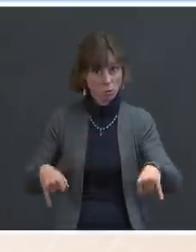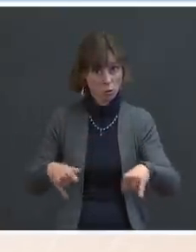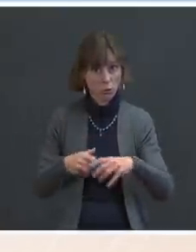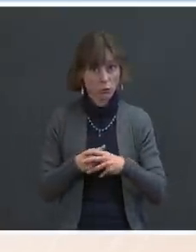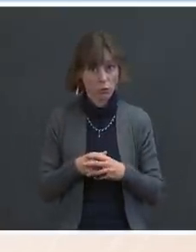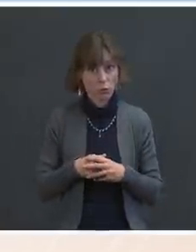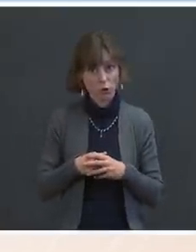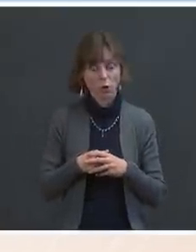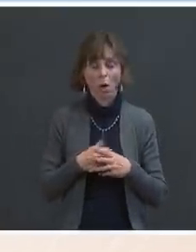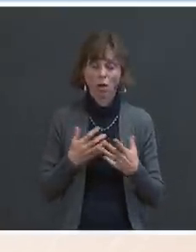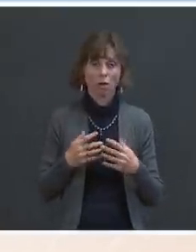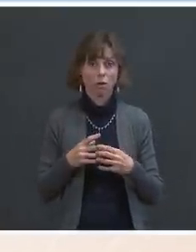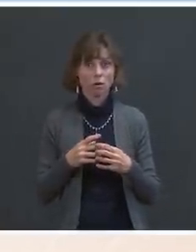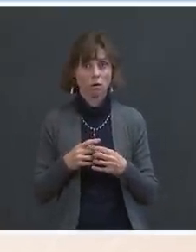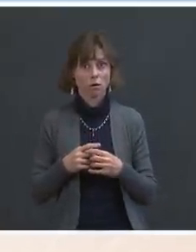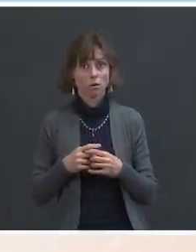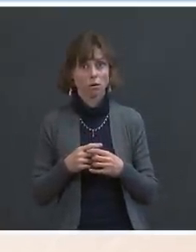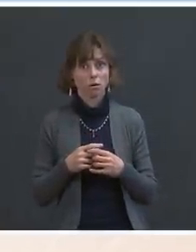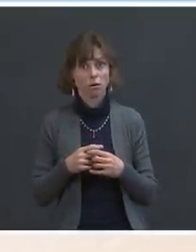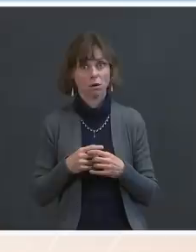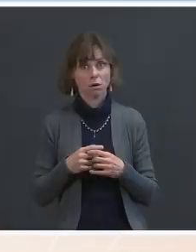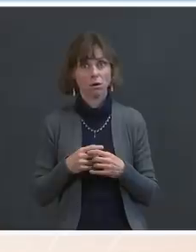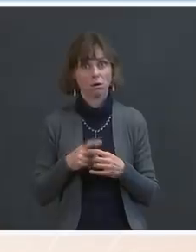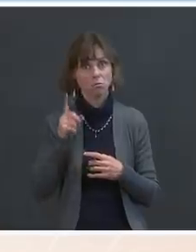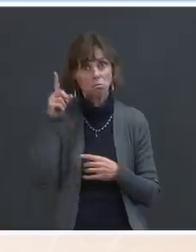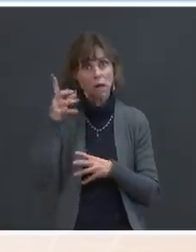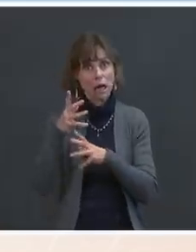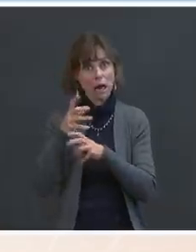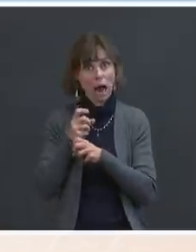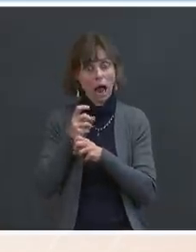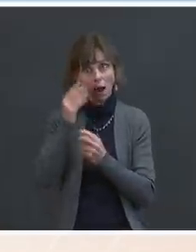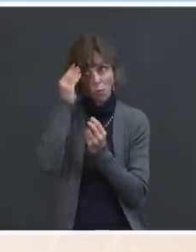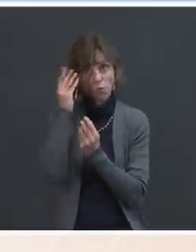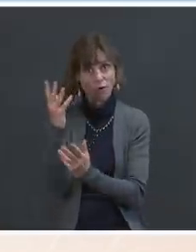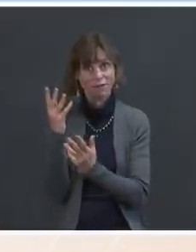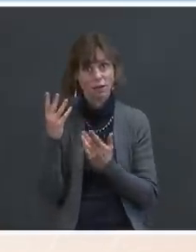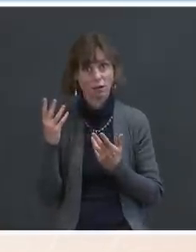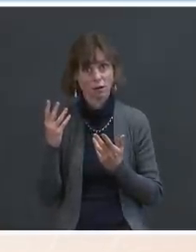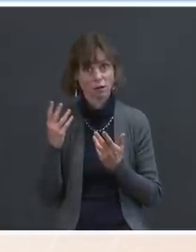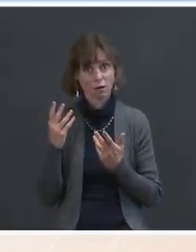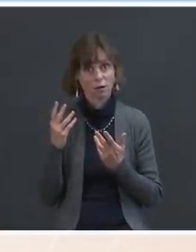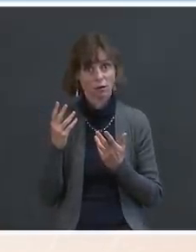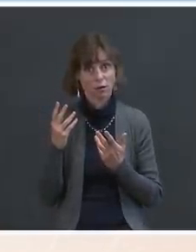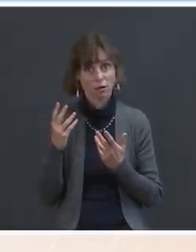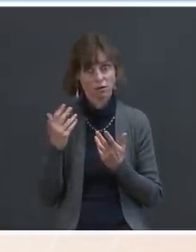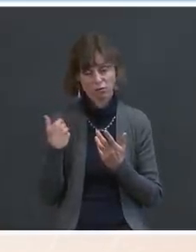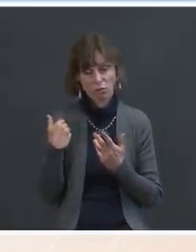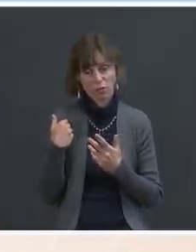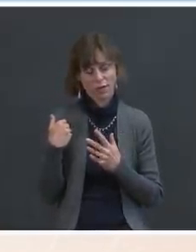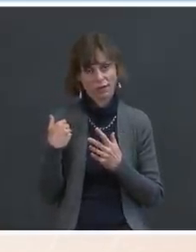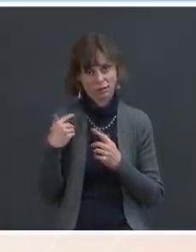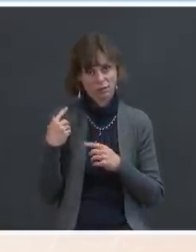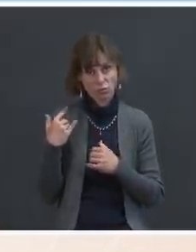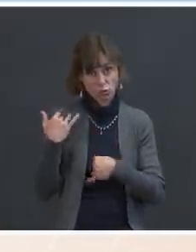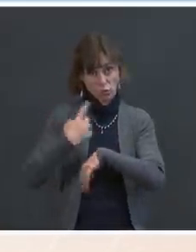Well, I can confirm for you that the President did receive a briefing earlier today from members of his team that visited the border region this past weekend.